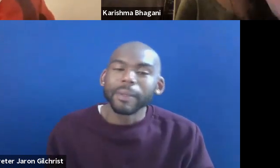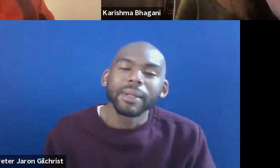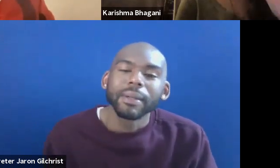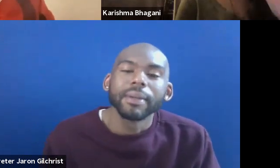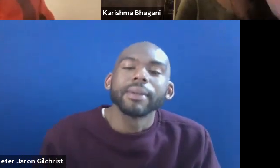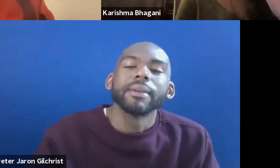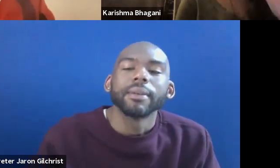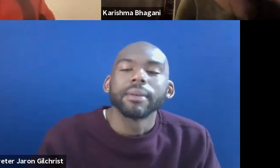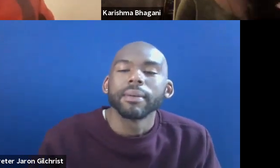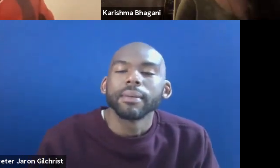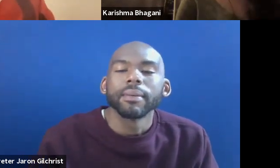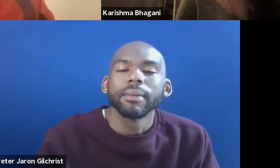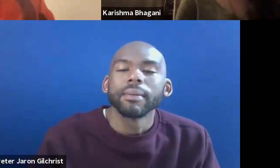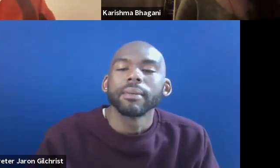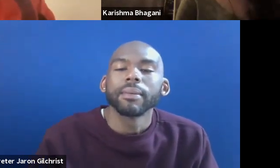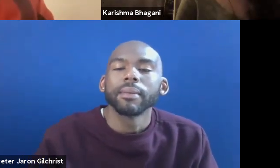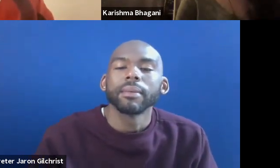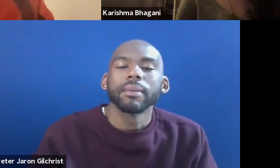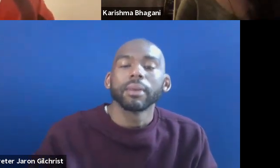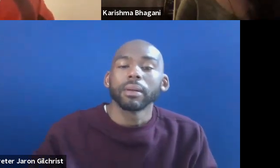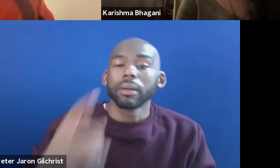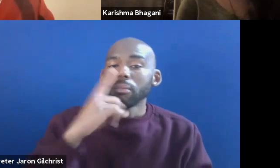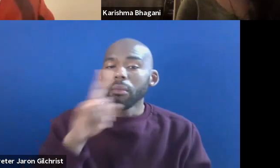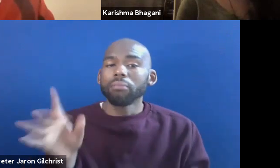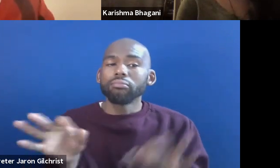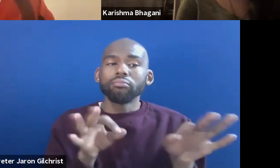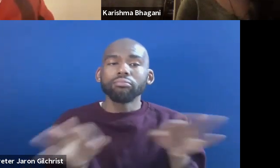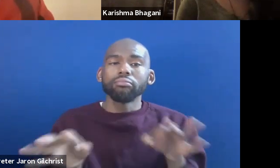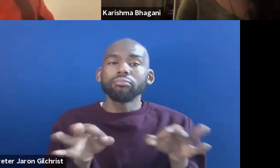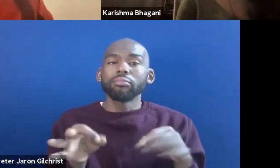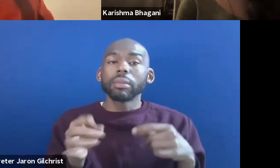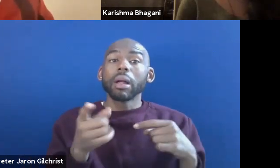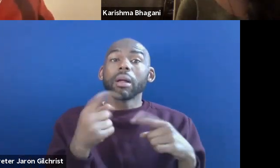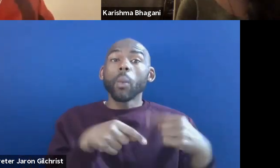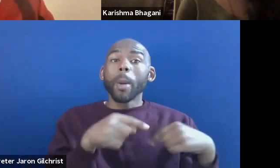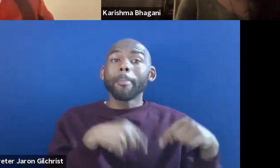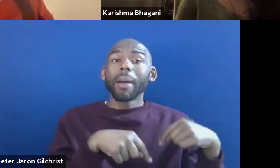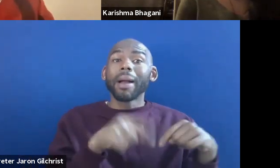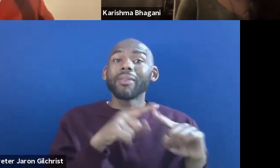I want to take us back to when you were talking about the different productions you were speaking about "Faceless" as well